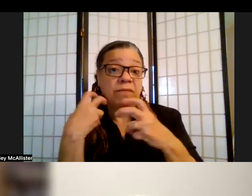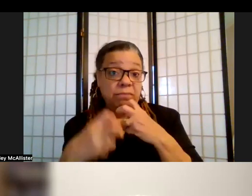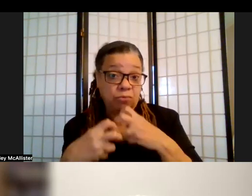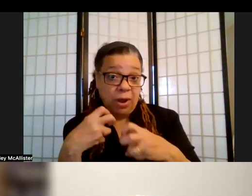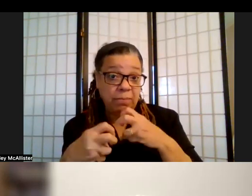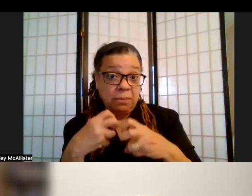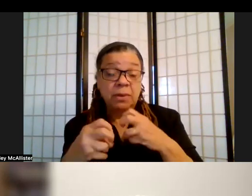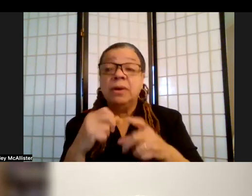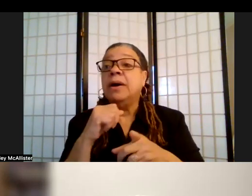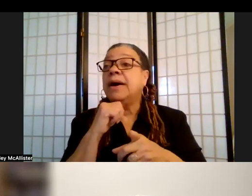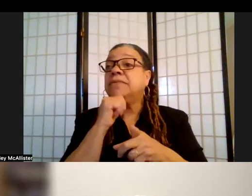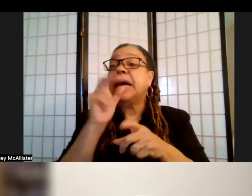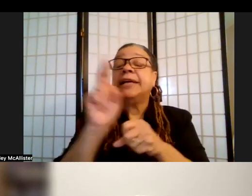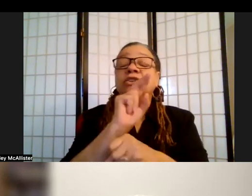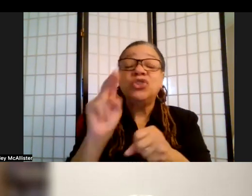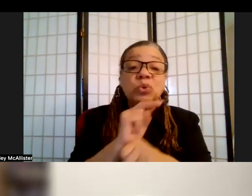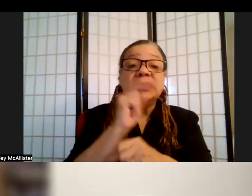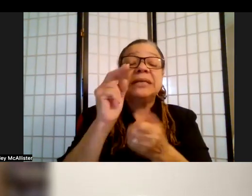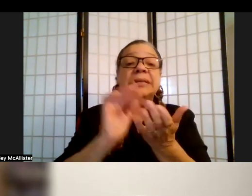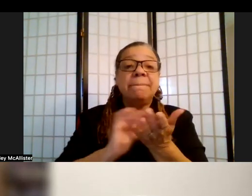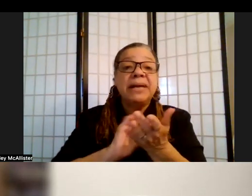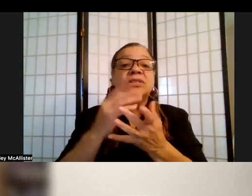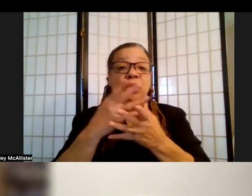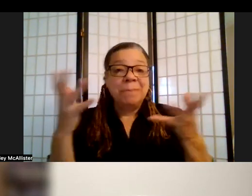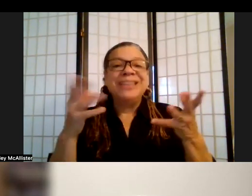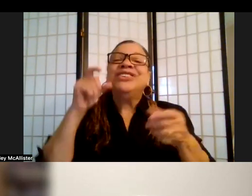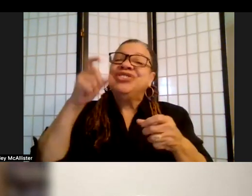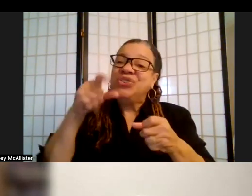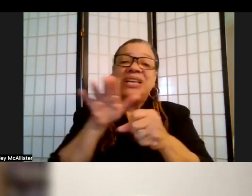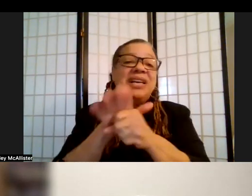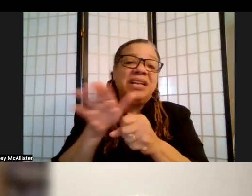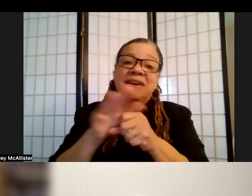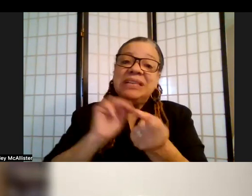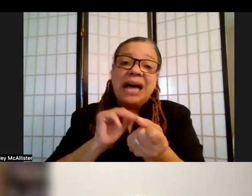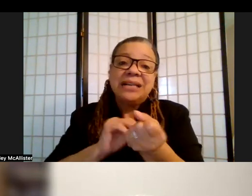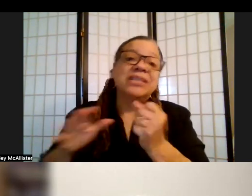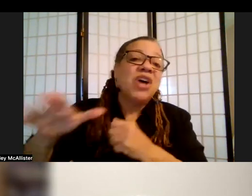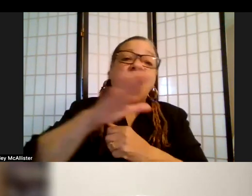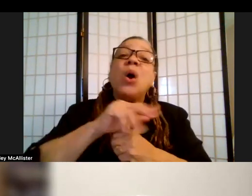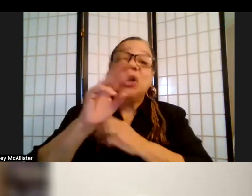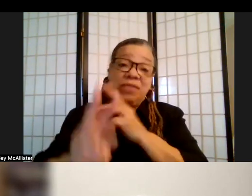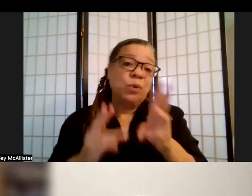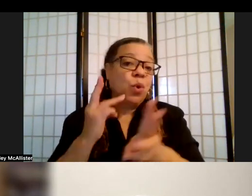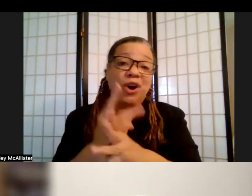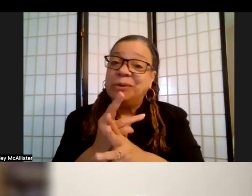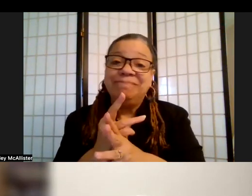not overuse or abuse of drug you need to have enough doctors in the system who are able to prescribe. So you cannot come up with a rule